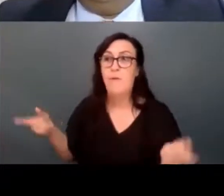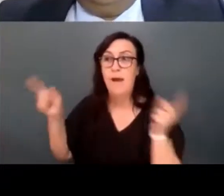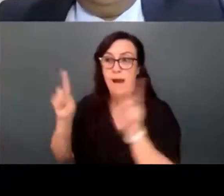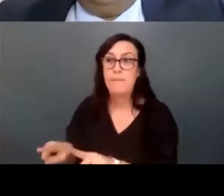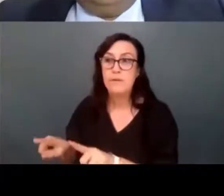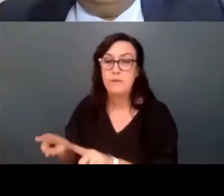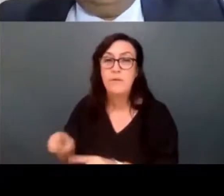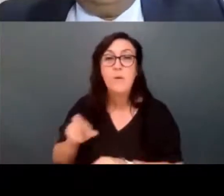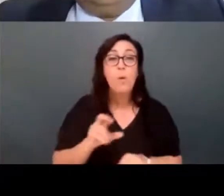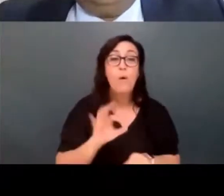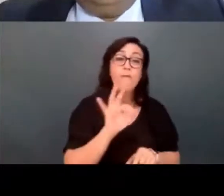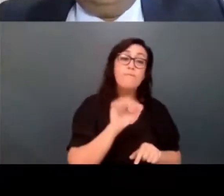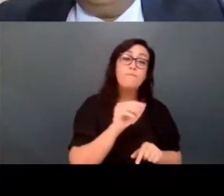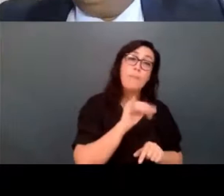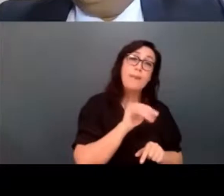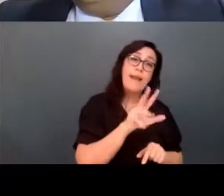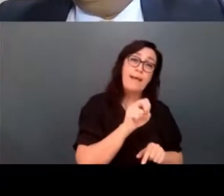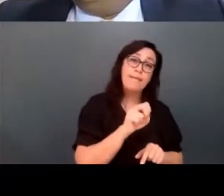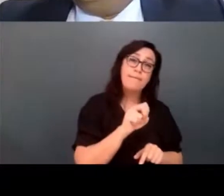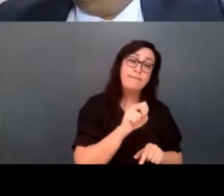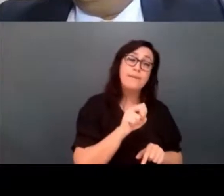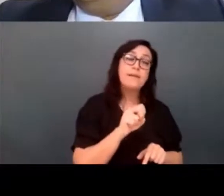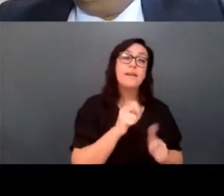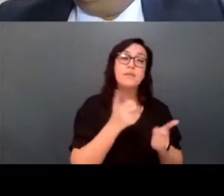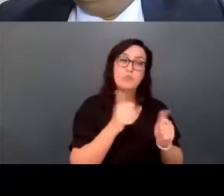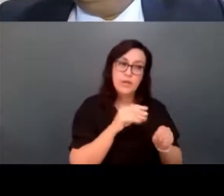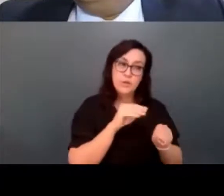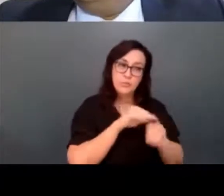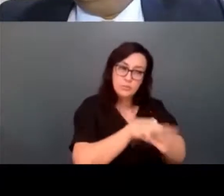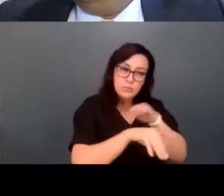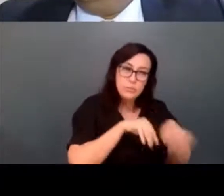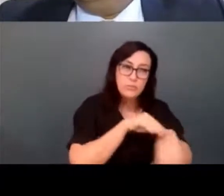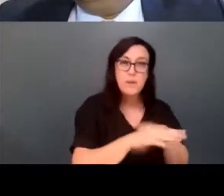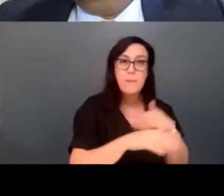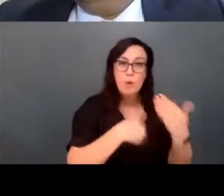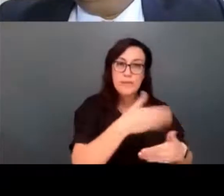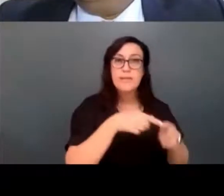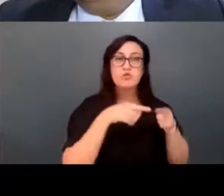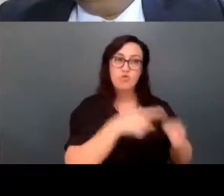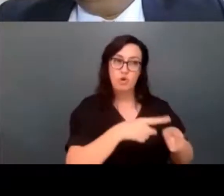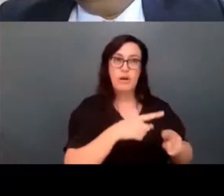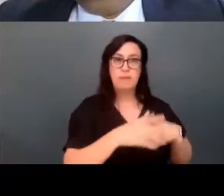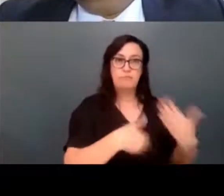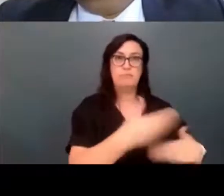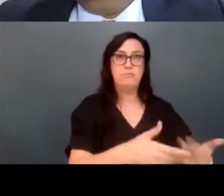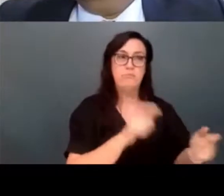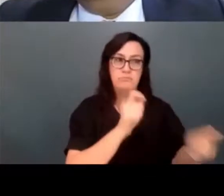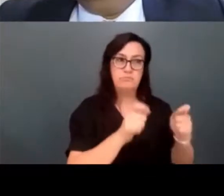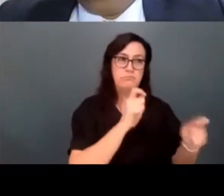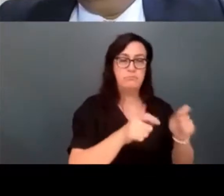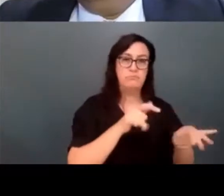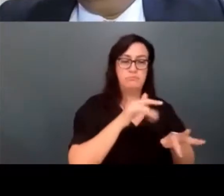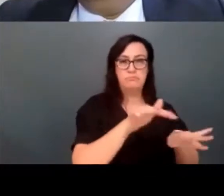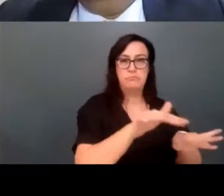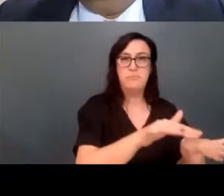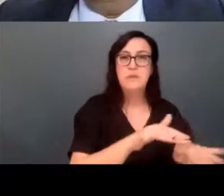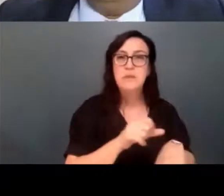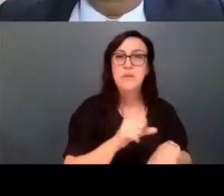which is sort of trying to inform the process as you go in trying to make process changes. And so the way you look at the data are different.